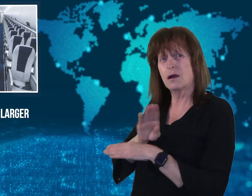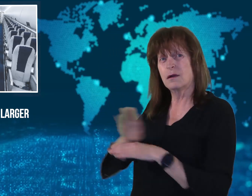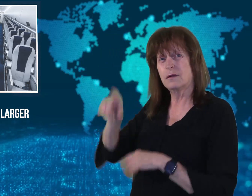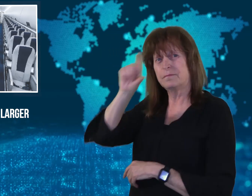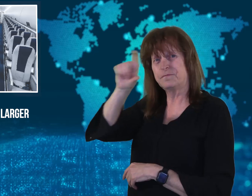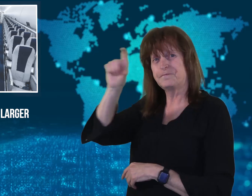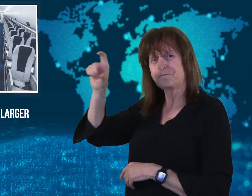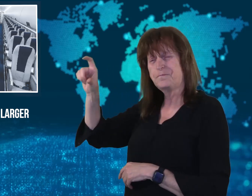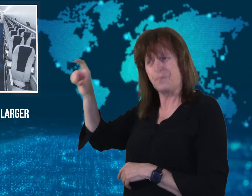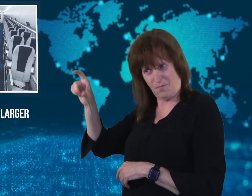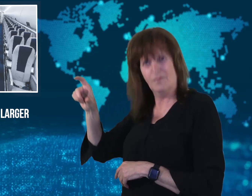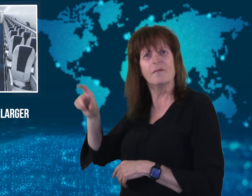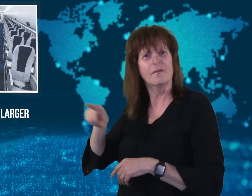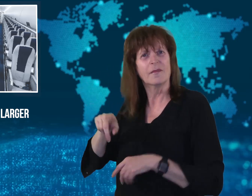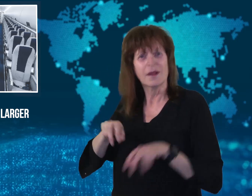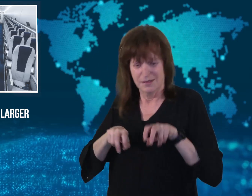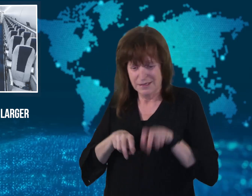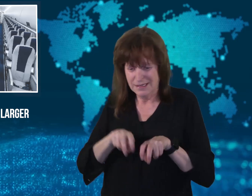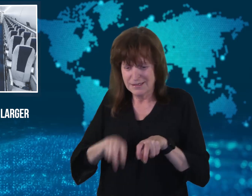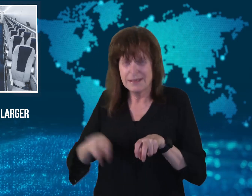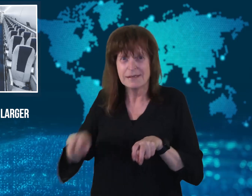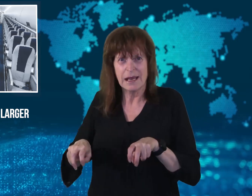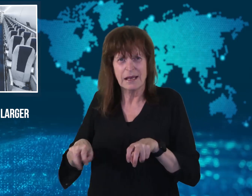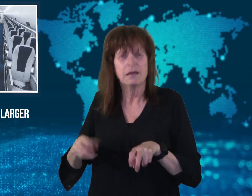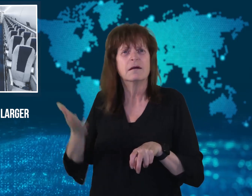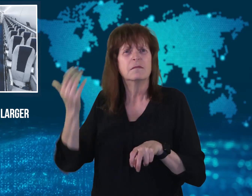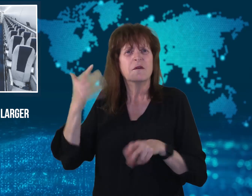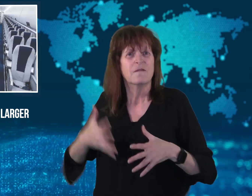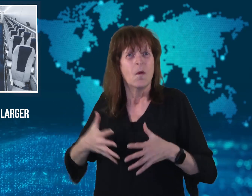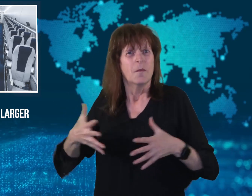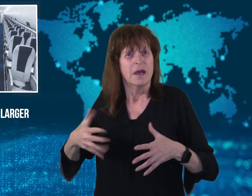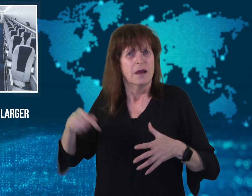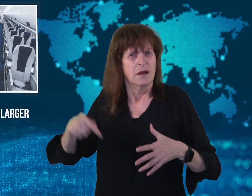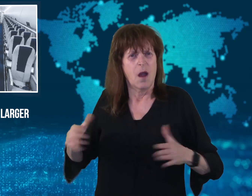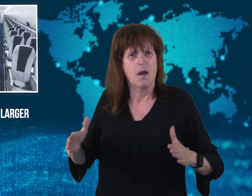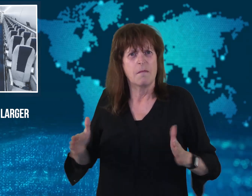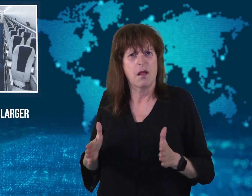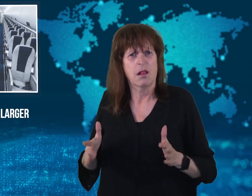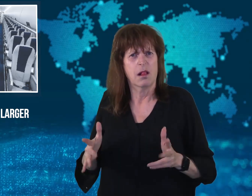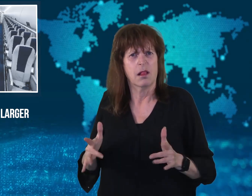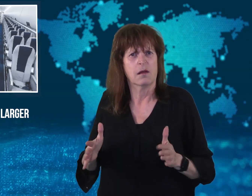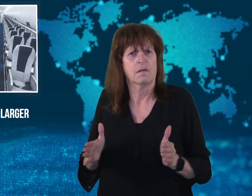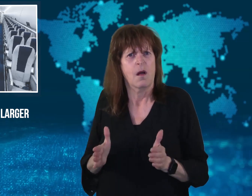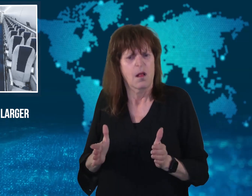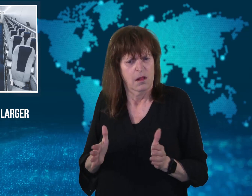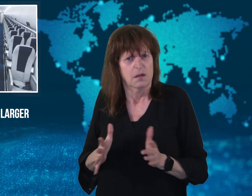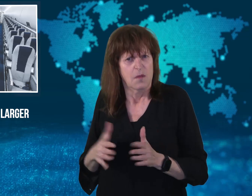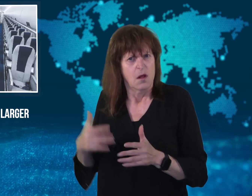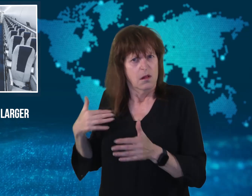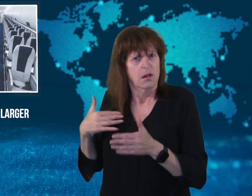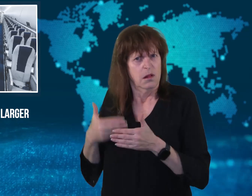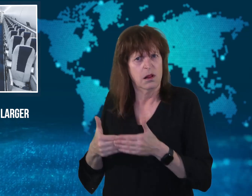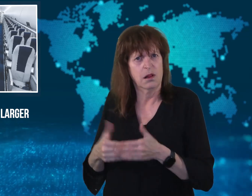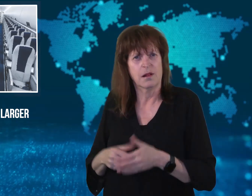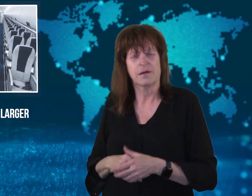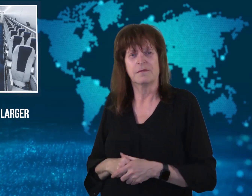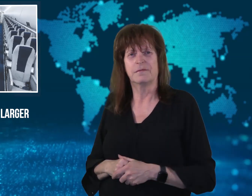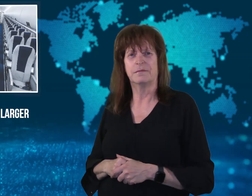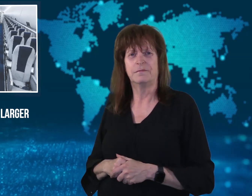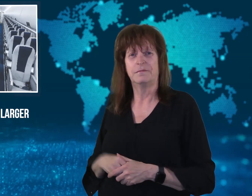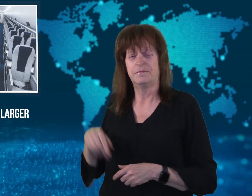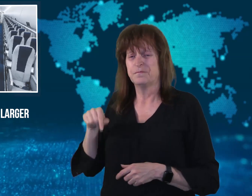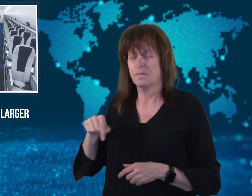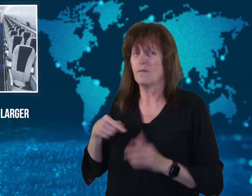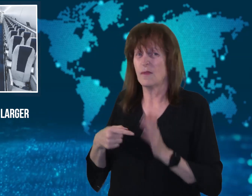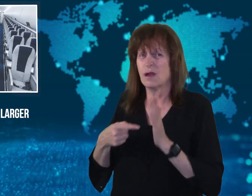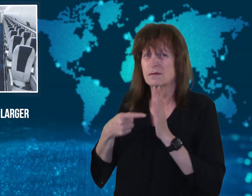Notably, airlines have made their seats smaller and smaller in recent years.